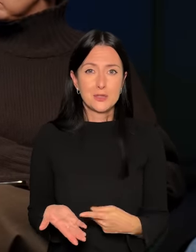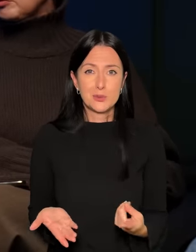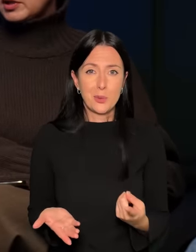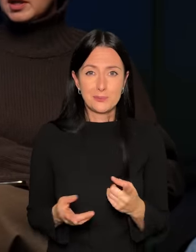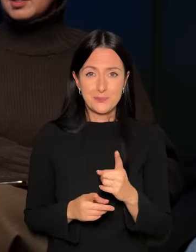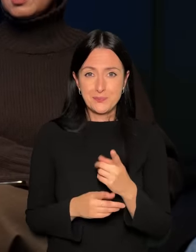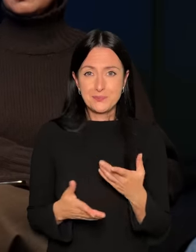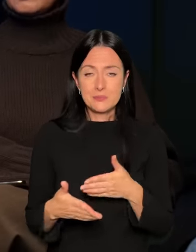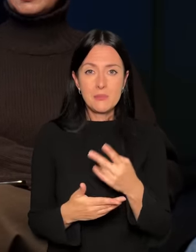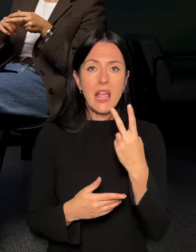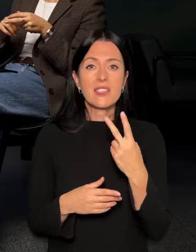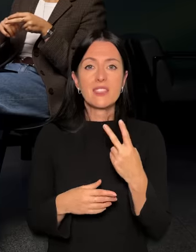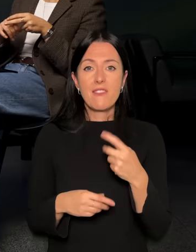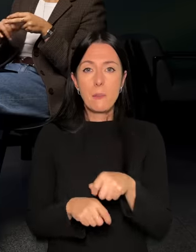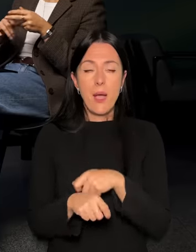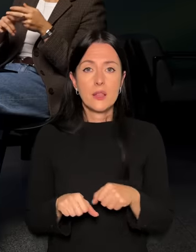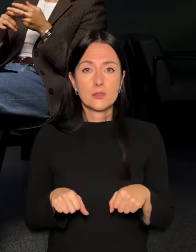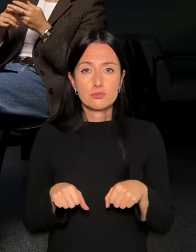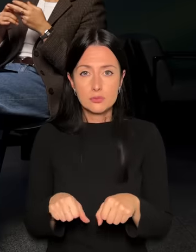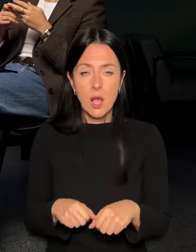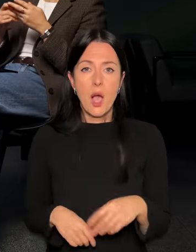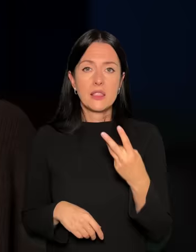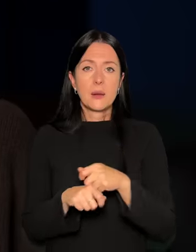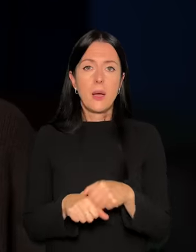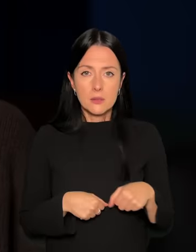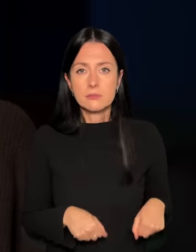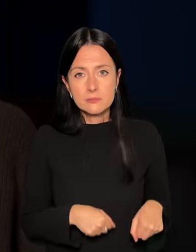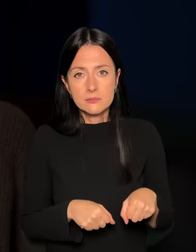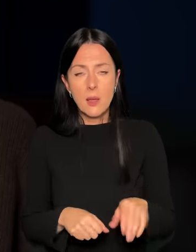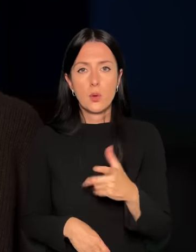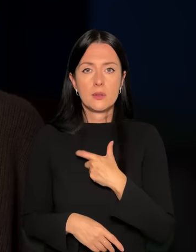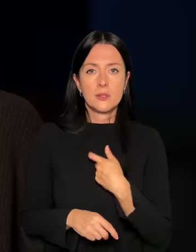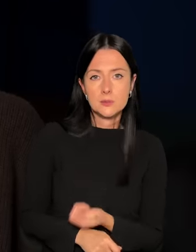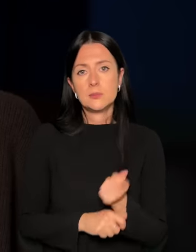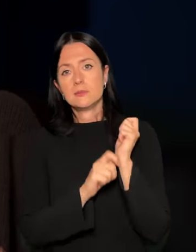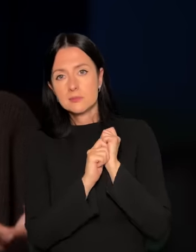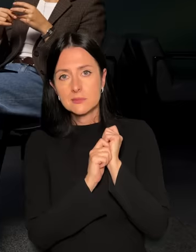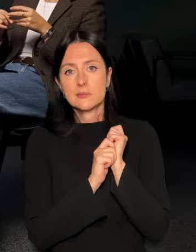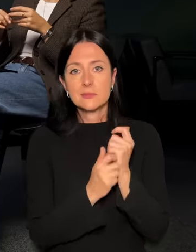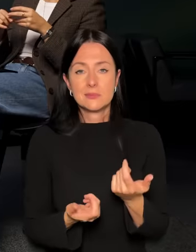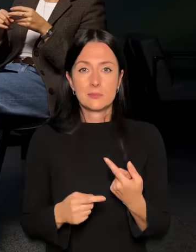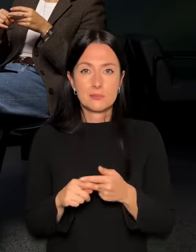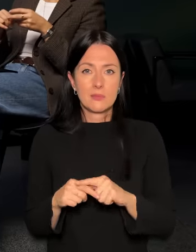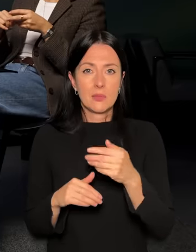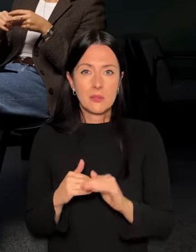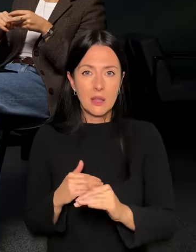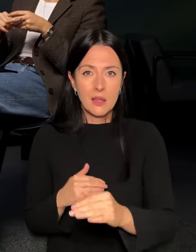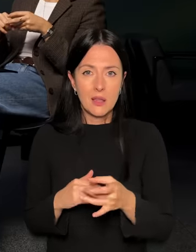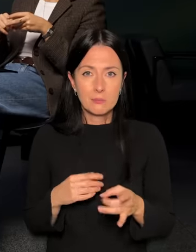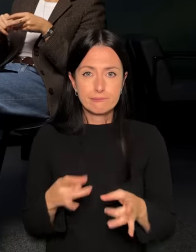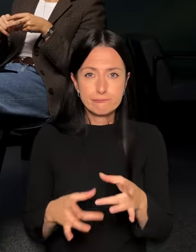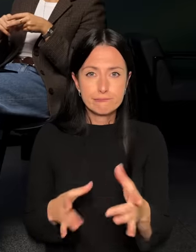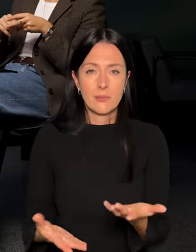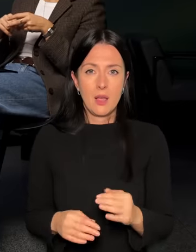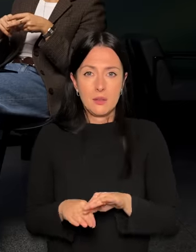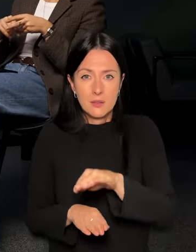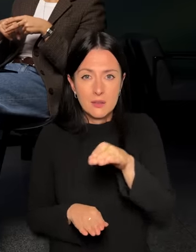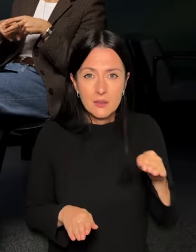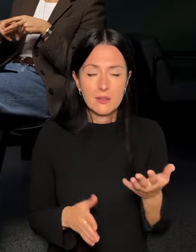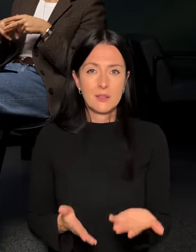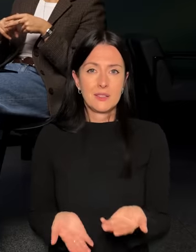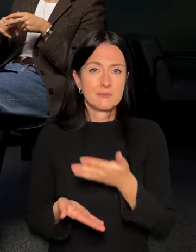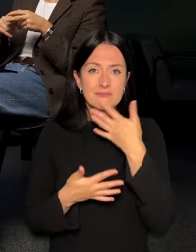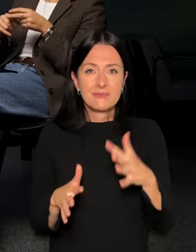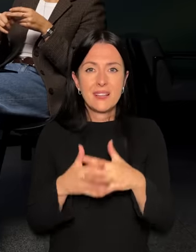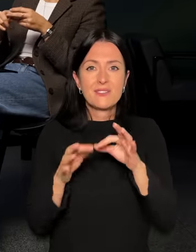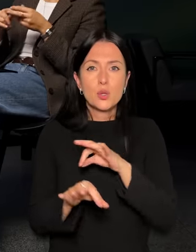So you're traveling 2 meters, dragging 3 meters, carrying 4 meters on yourself because of potholes, high thresholds, and the absence of road infrastructure.